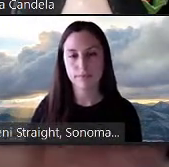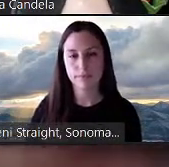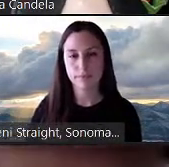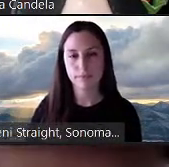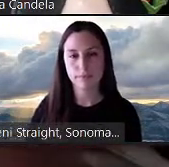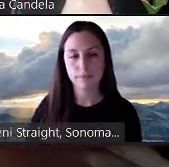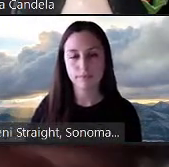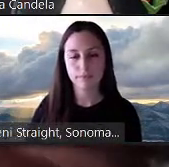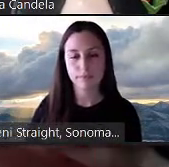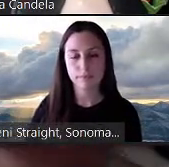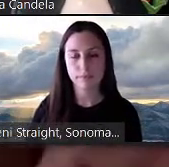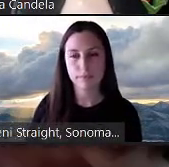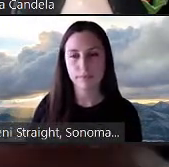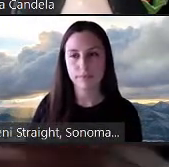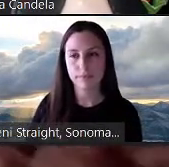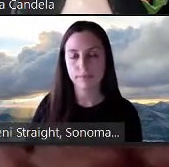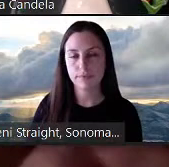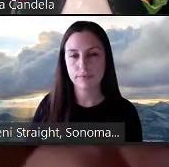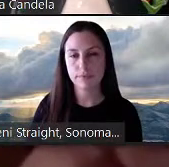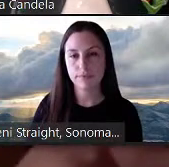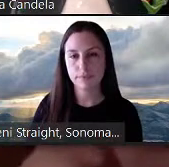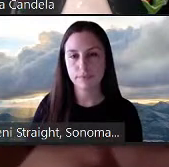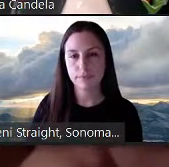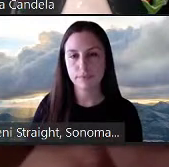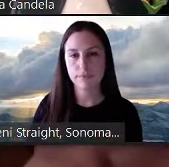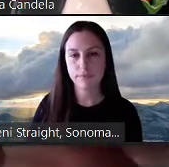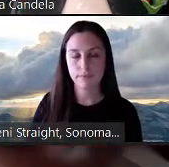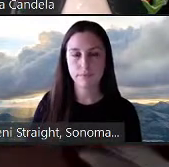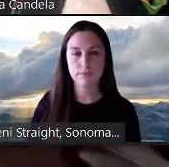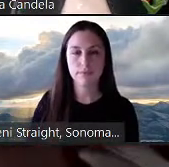That's there to remember that the things that we have available